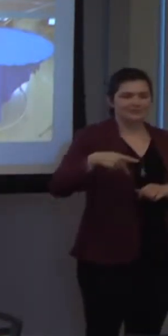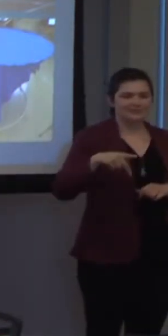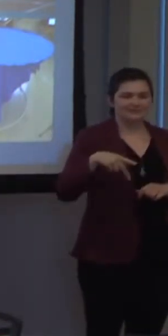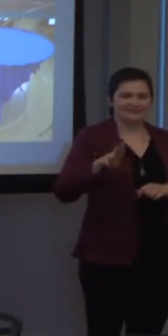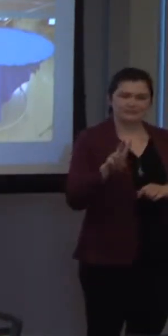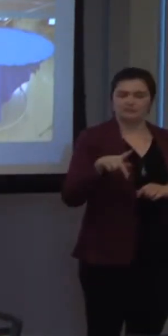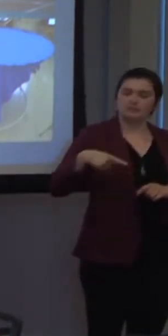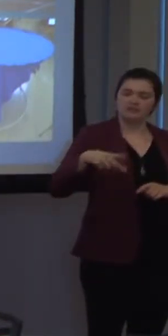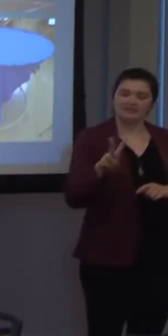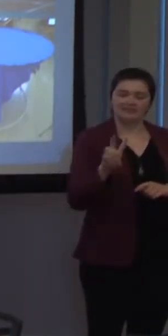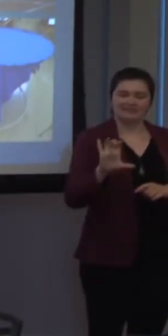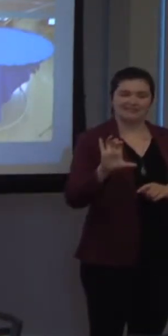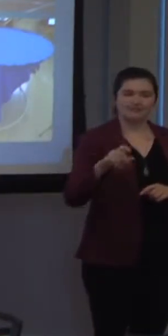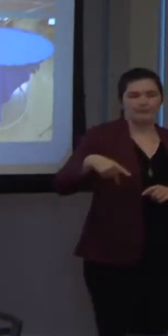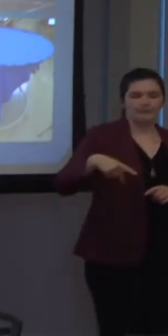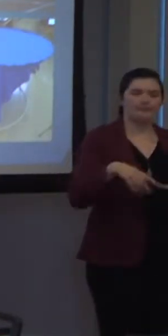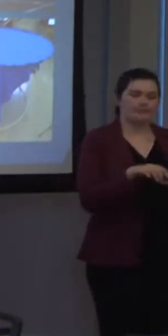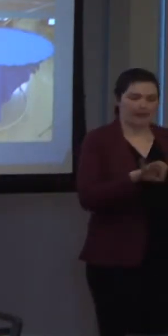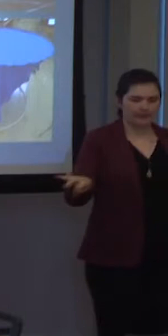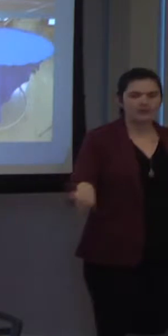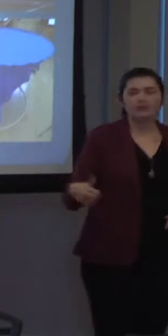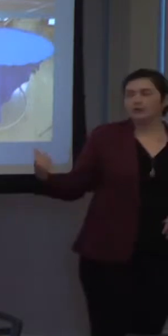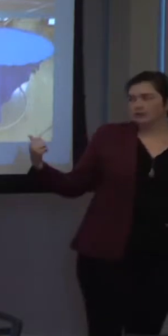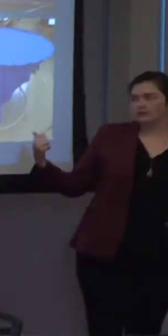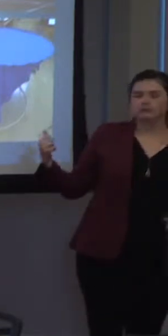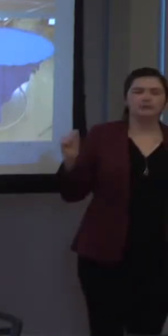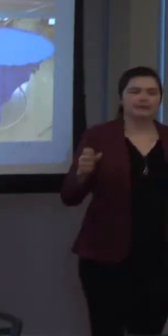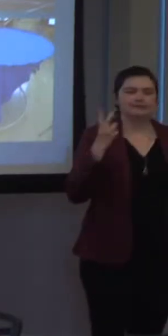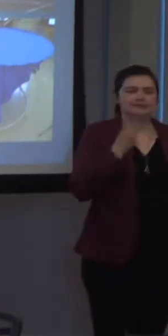to kind of adjust the height, will allow kids to kind of understand.